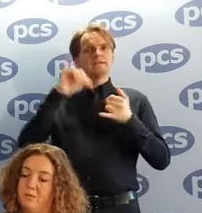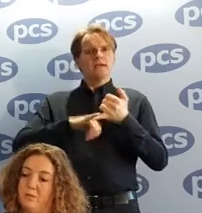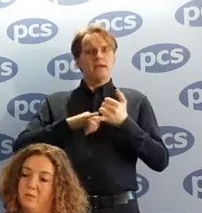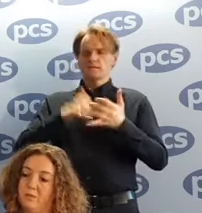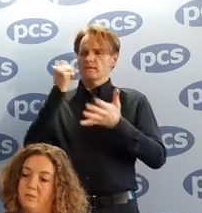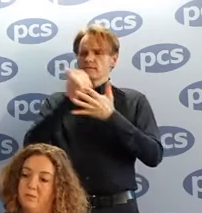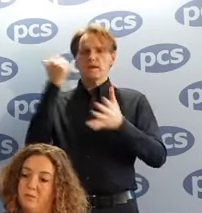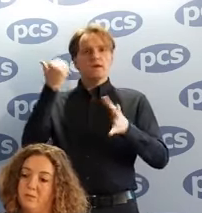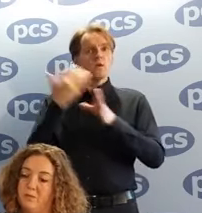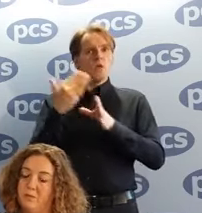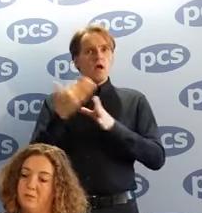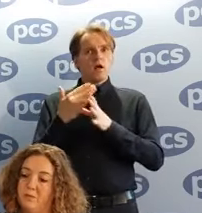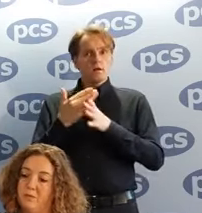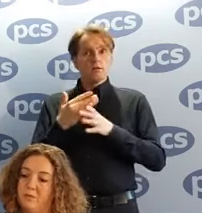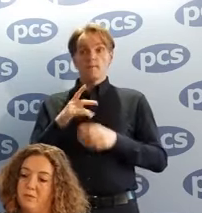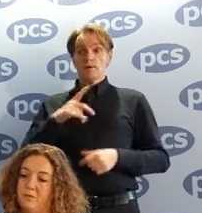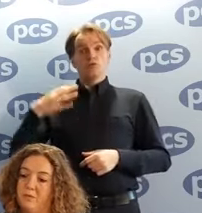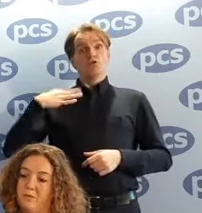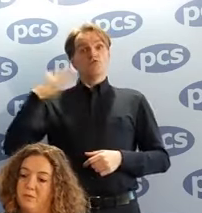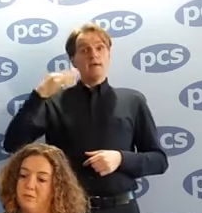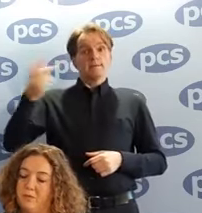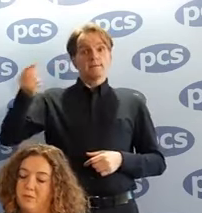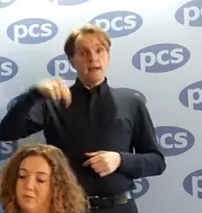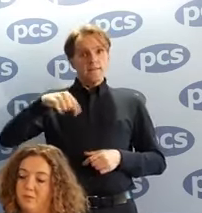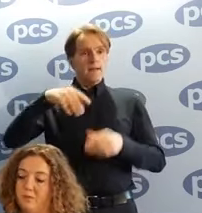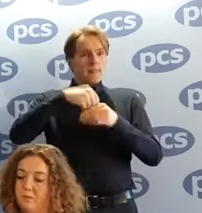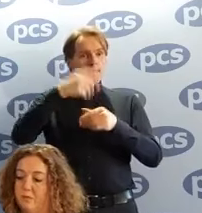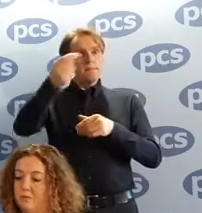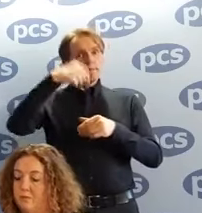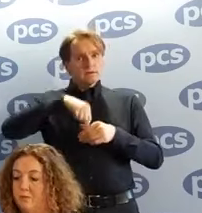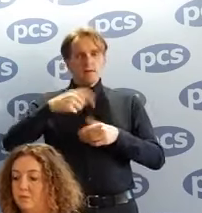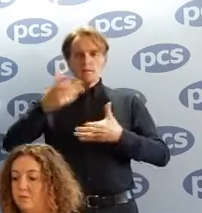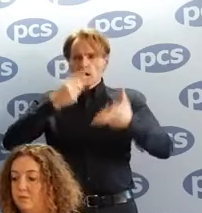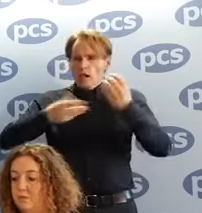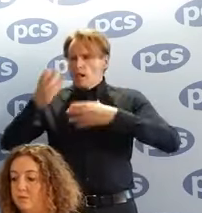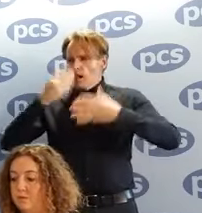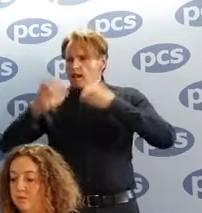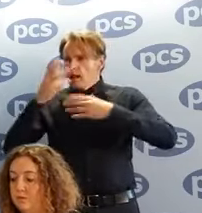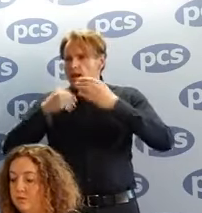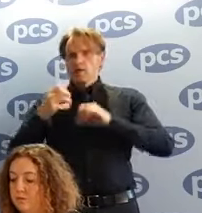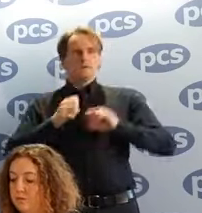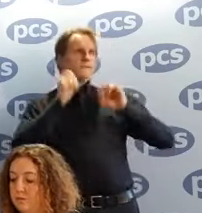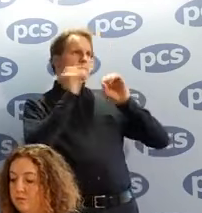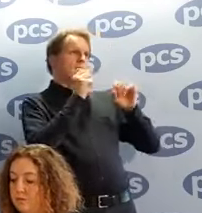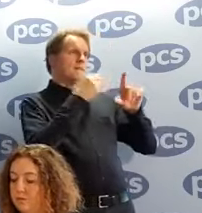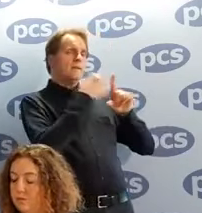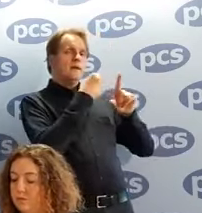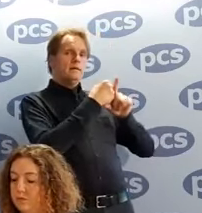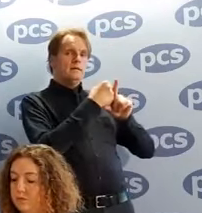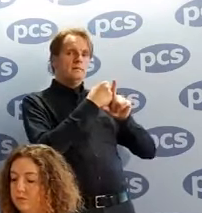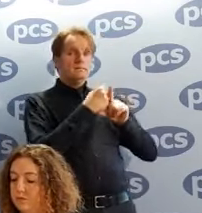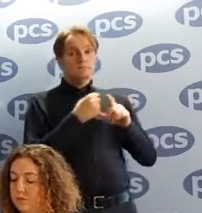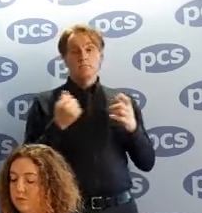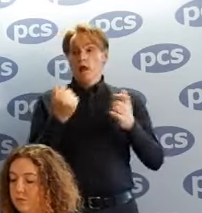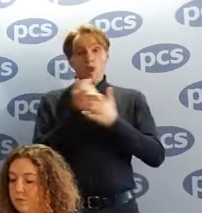the reps who come on members behalf. I mean the key issues, there's so many but I would say obviously we talk about pay and the Compensation Scheme but we're